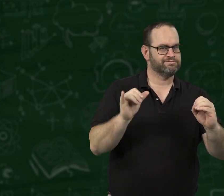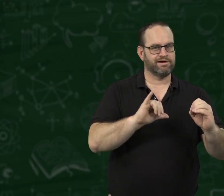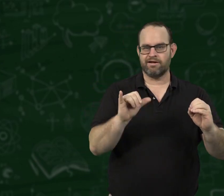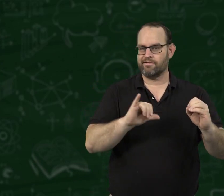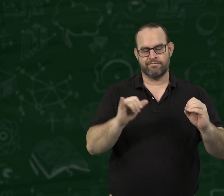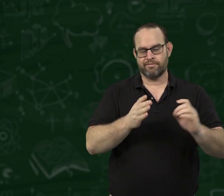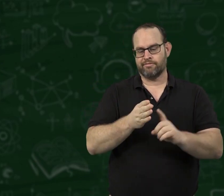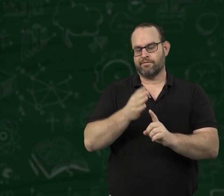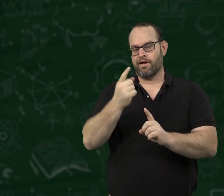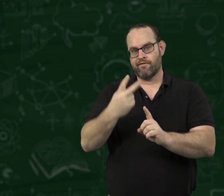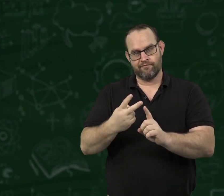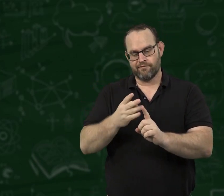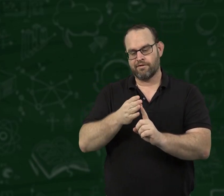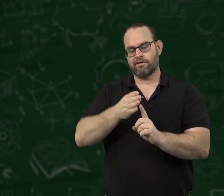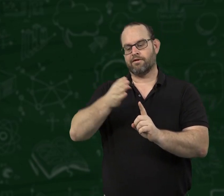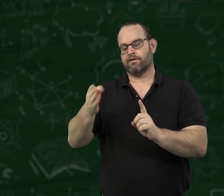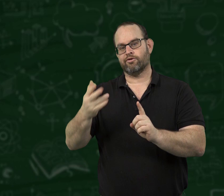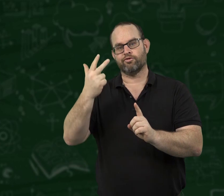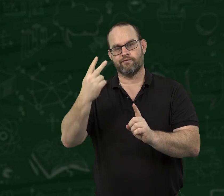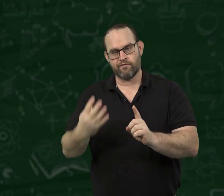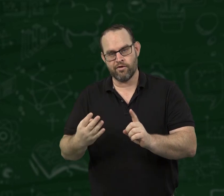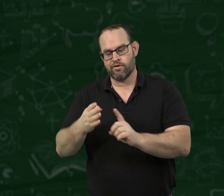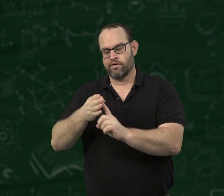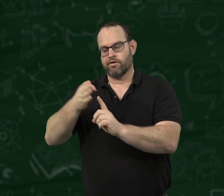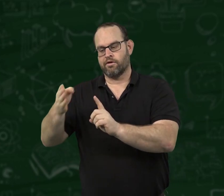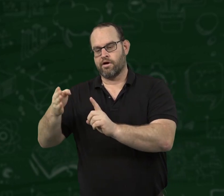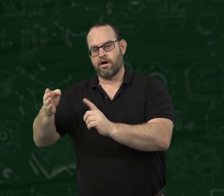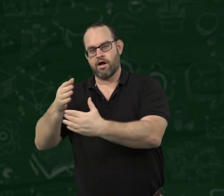Fractions get larger as you get closer to one. ½, then ¾, etc…